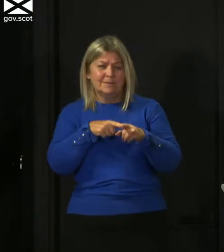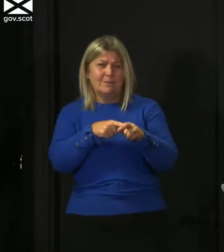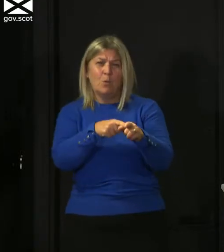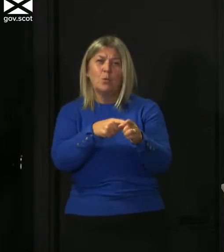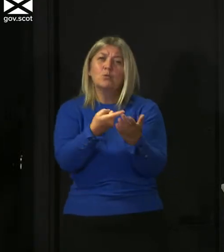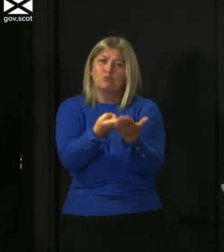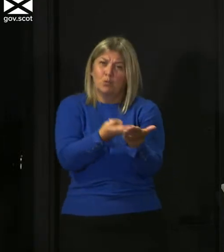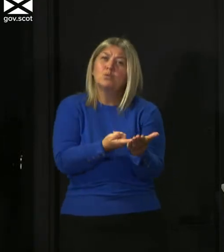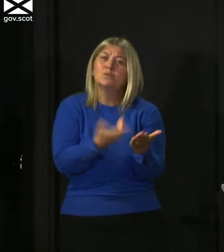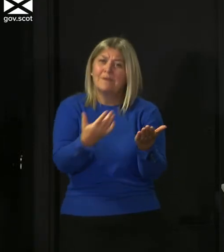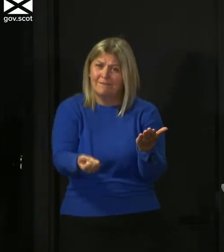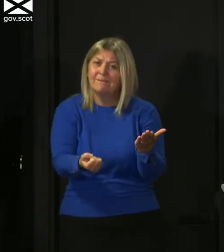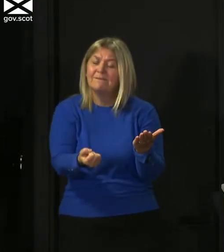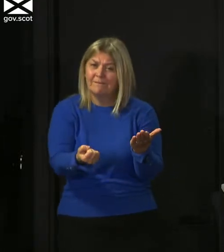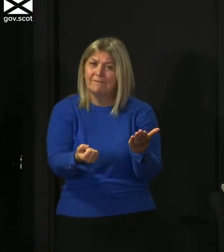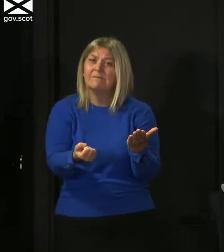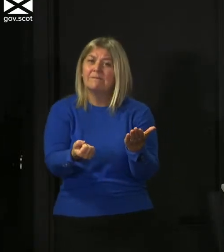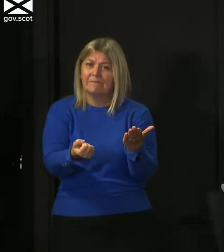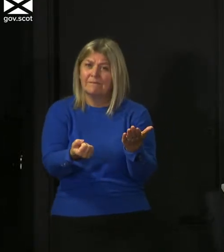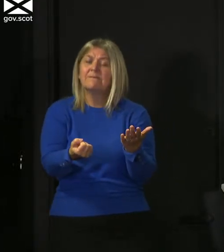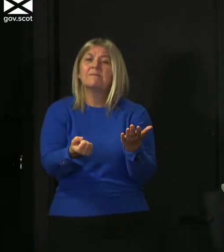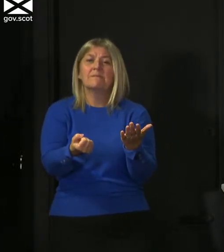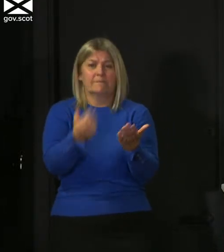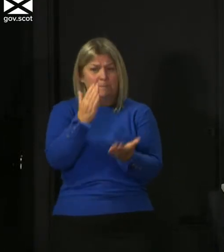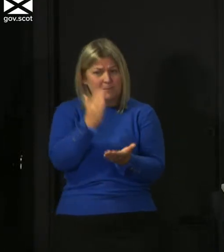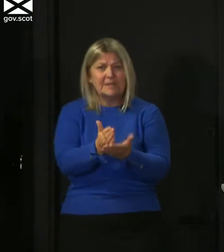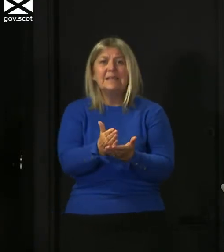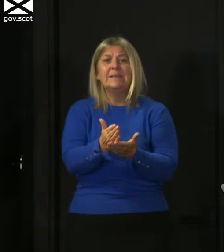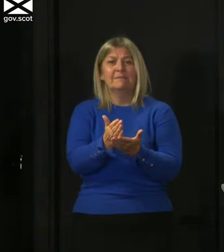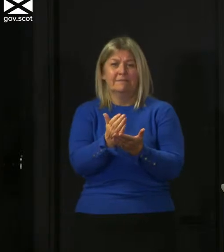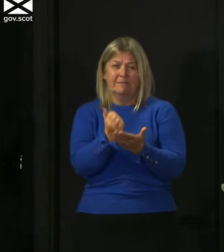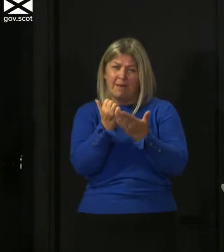are there just now because they will be, I believe, making a difference right now,